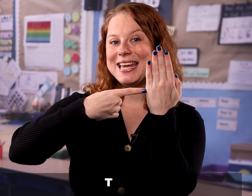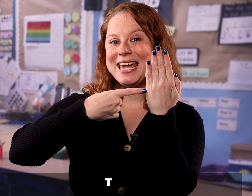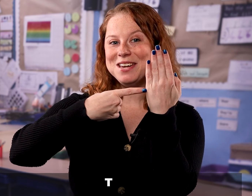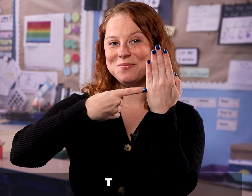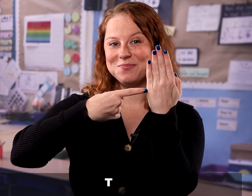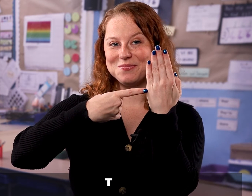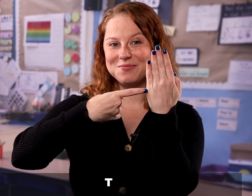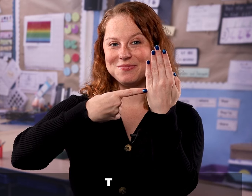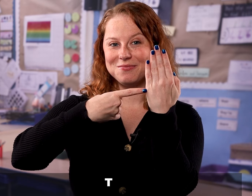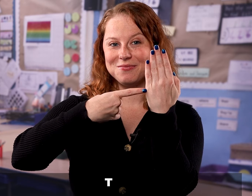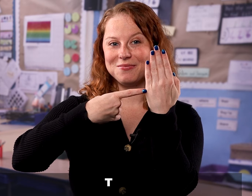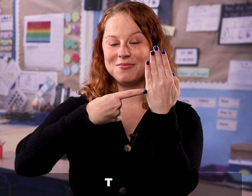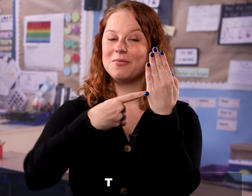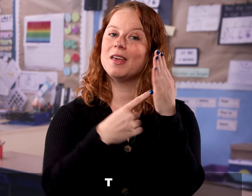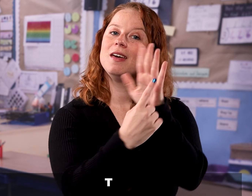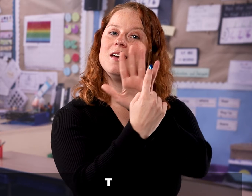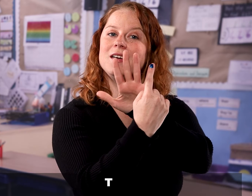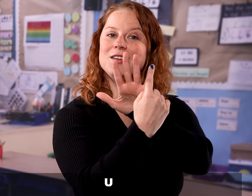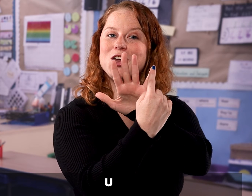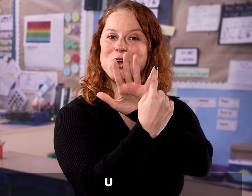T U